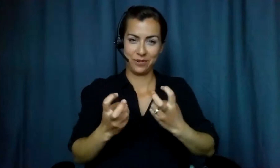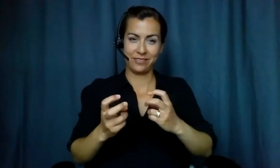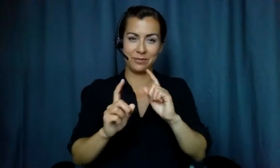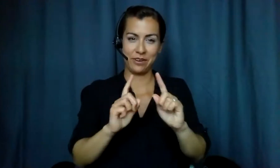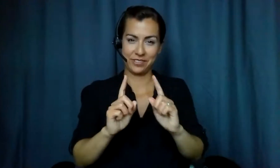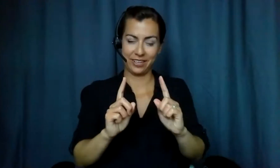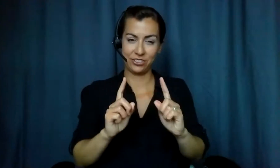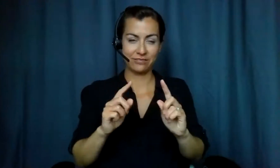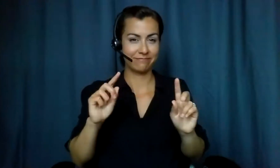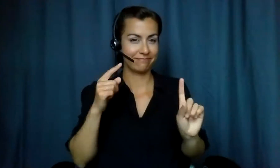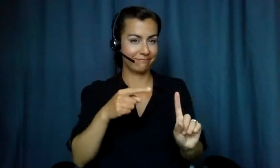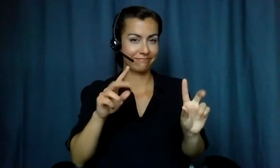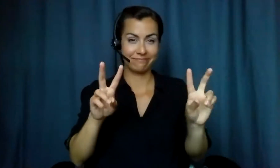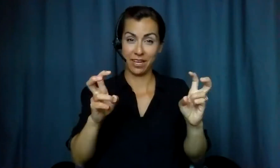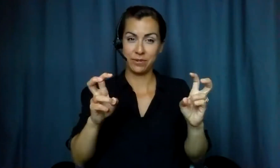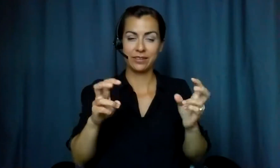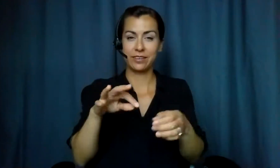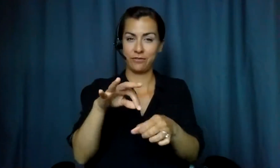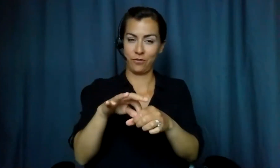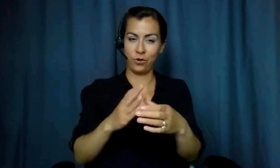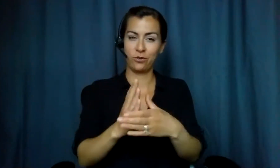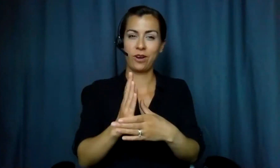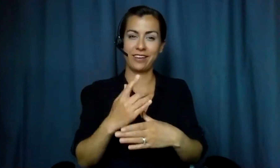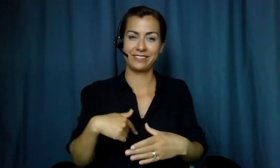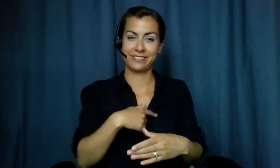with disabilities have opportunities to make their own choices,